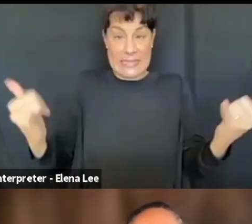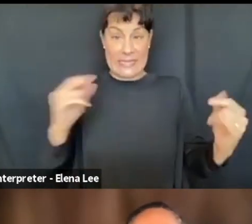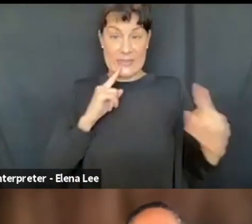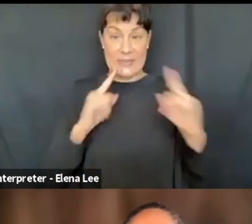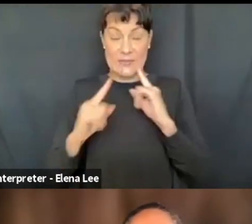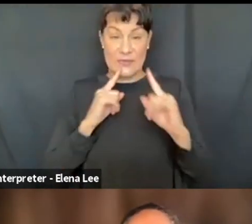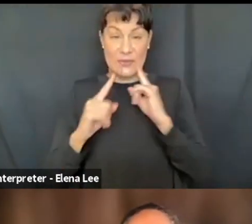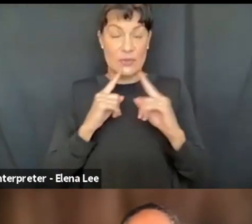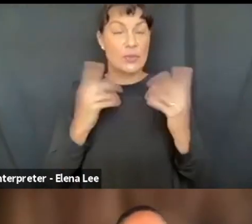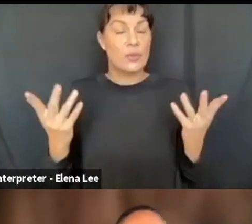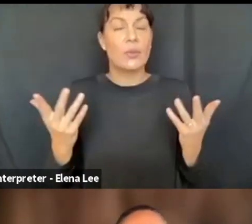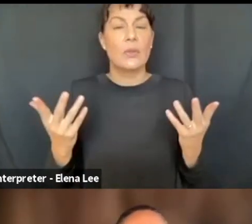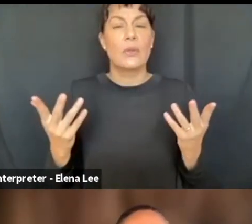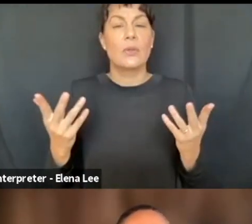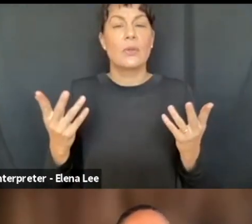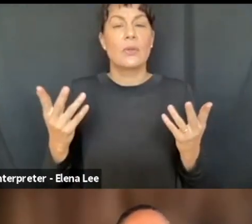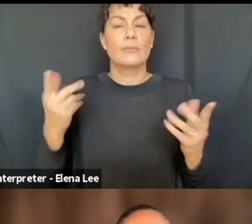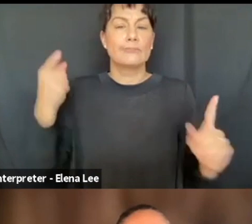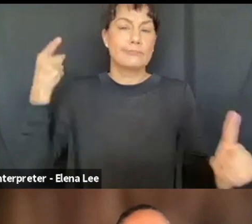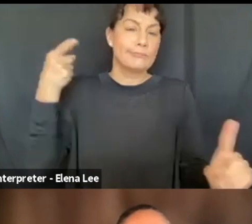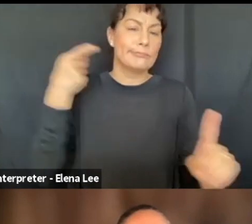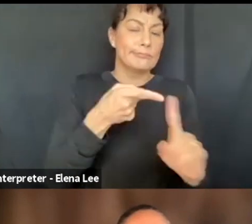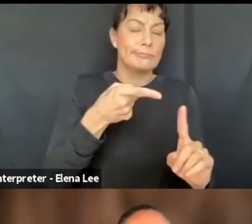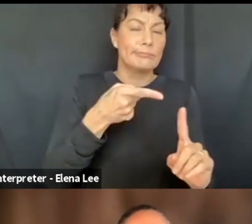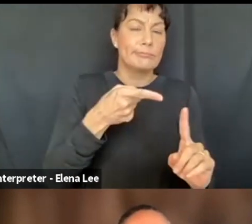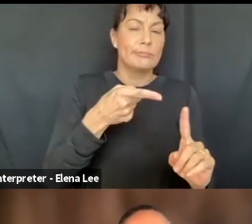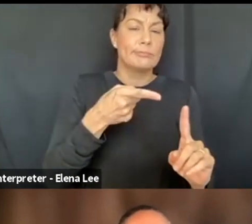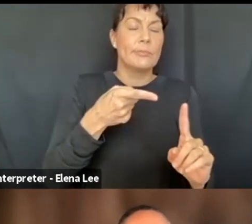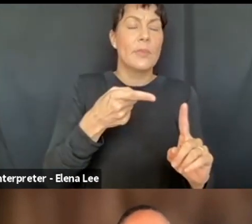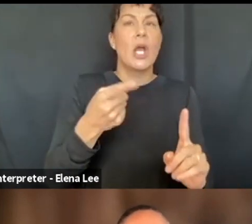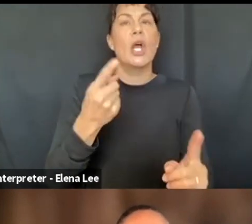on the question of survivors of gender based violence